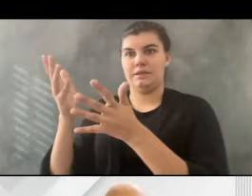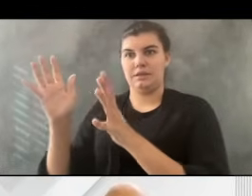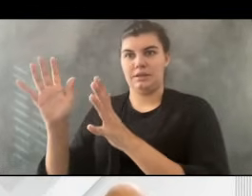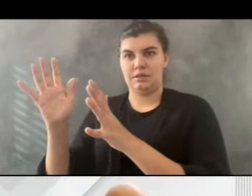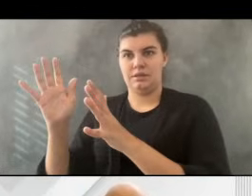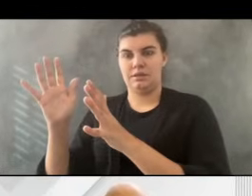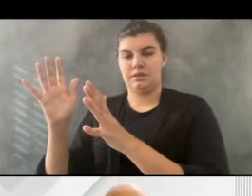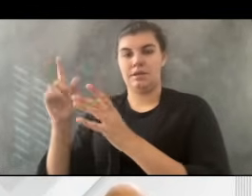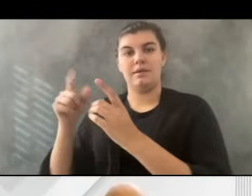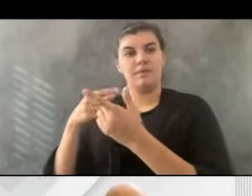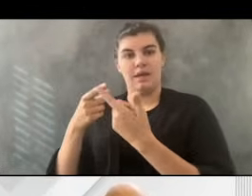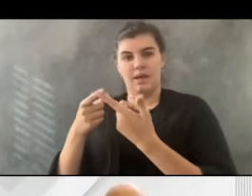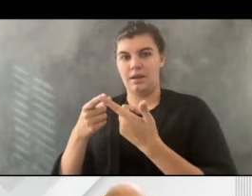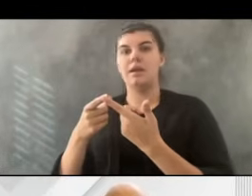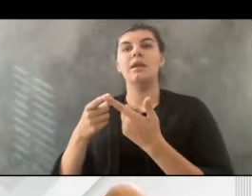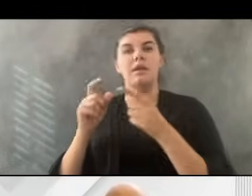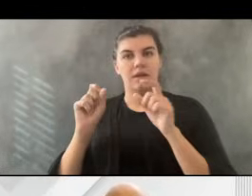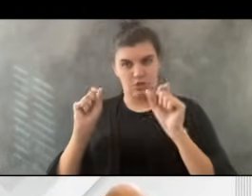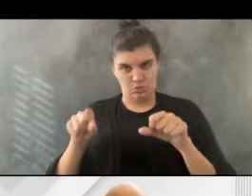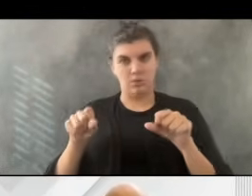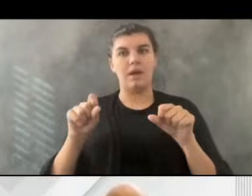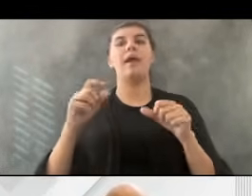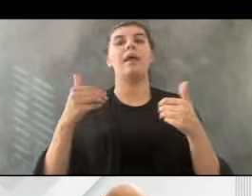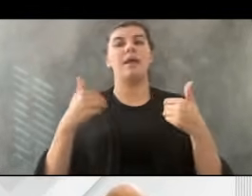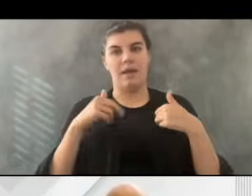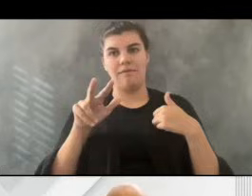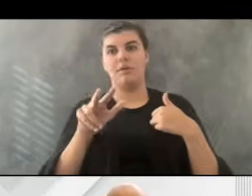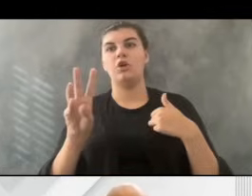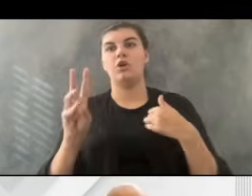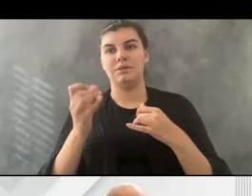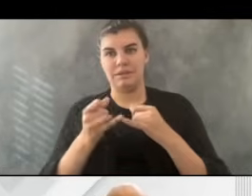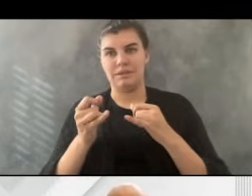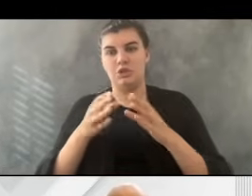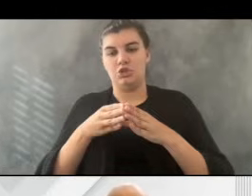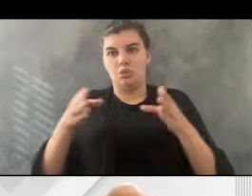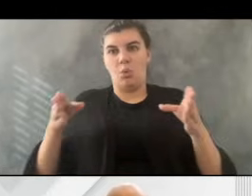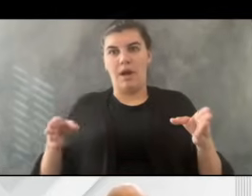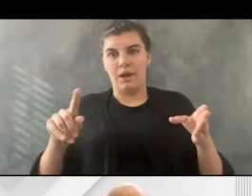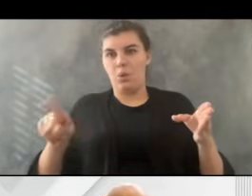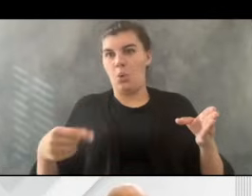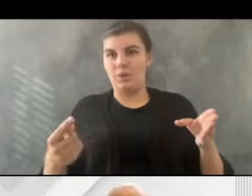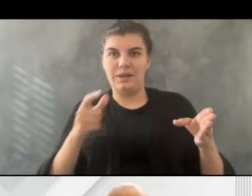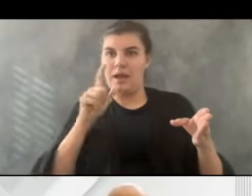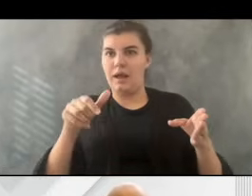then it is permitted to only be 36 inches wide and is not required to be 48 inches wide.